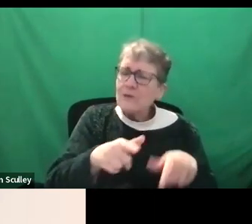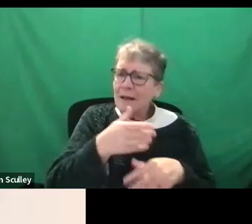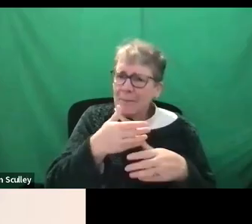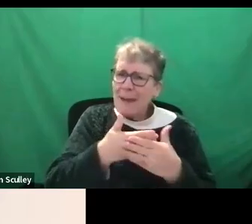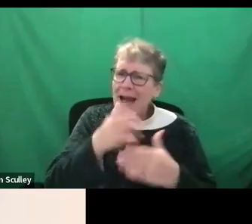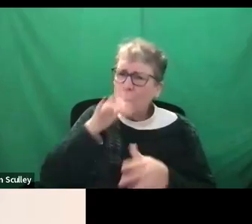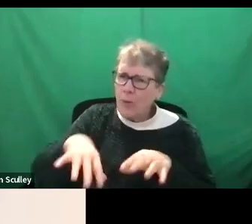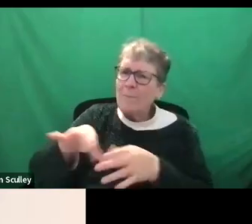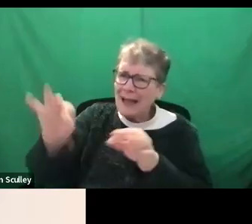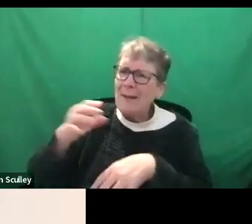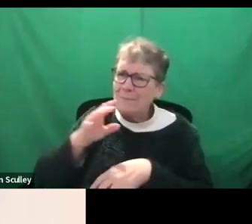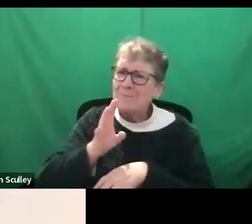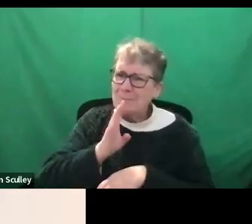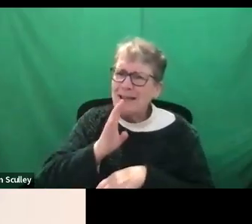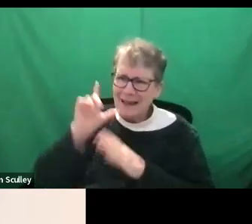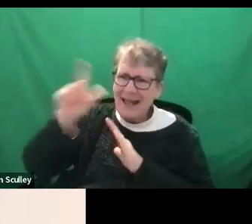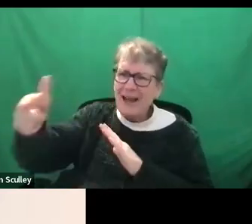get older to start teaching them speech.